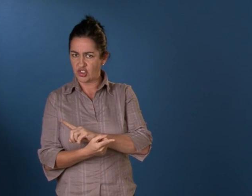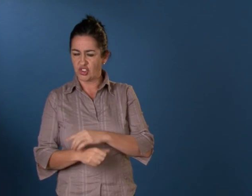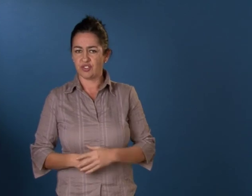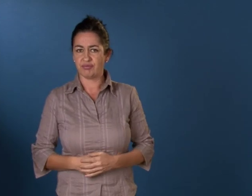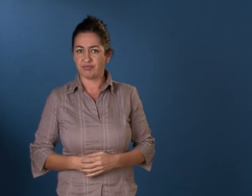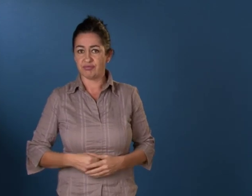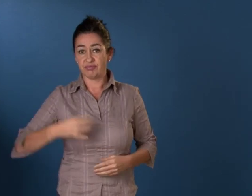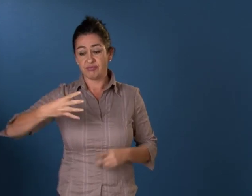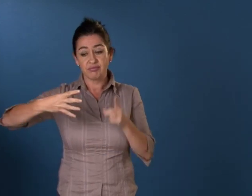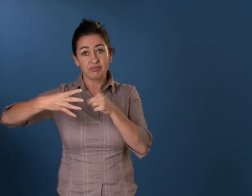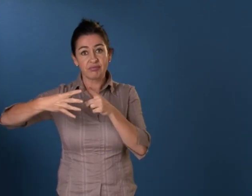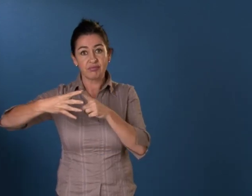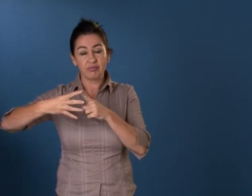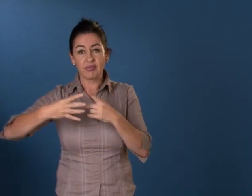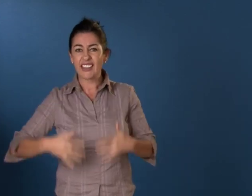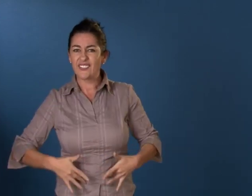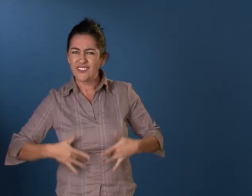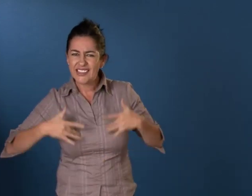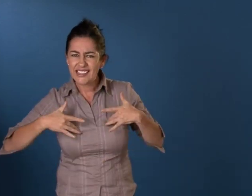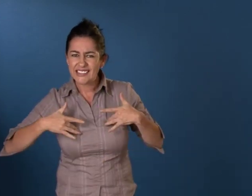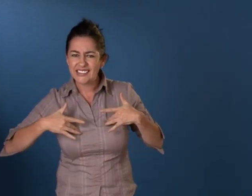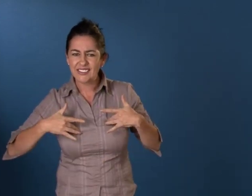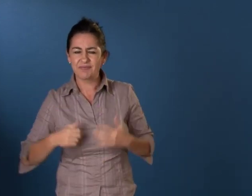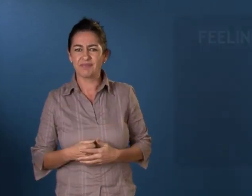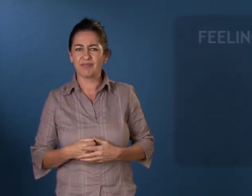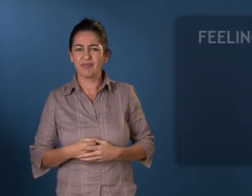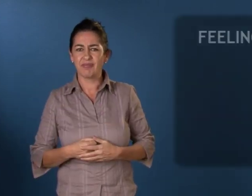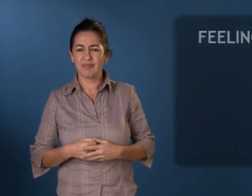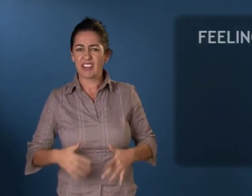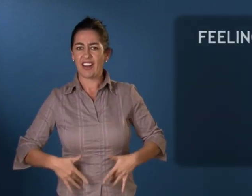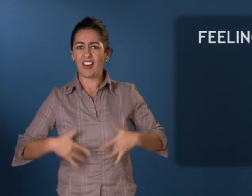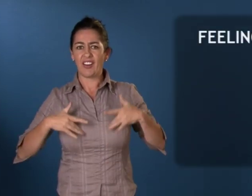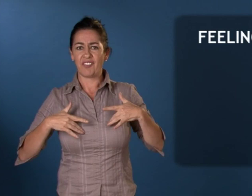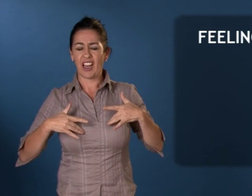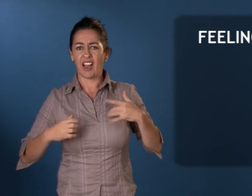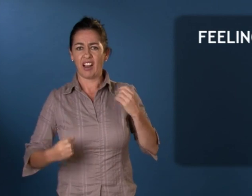physical changes. Now with feelings, you may have had changes